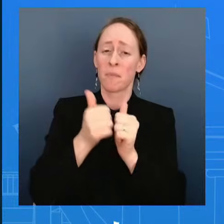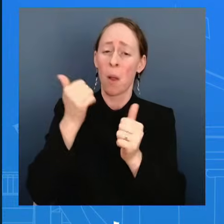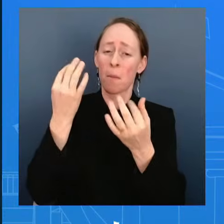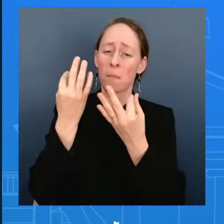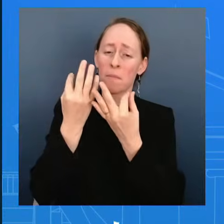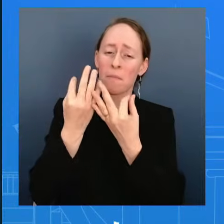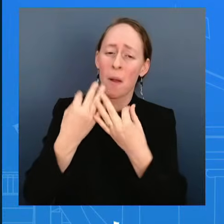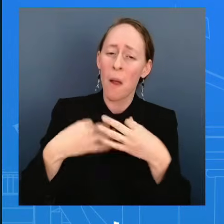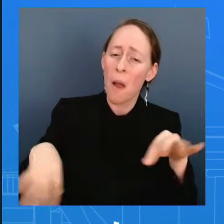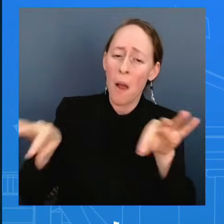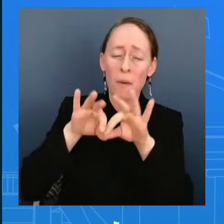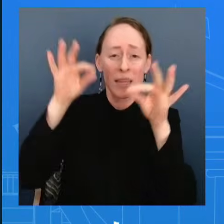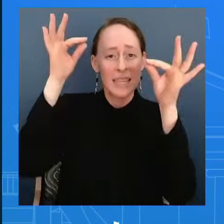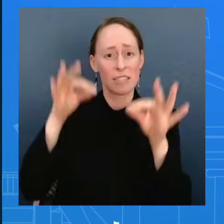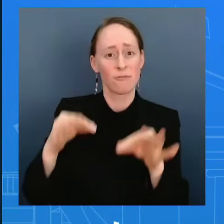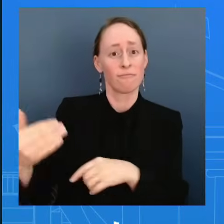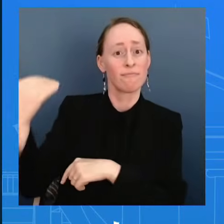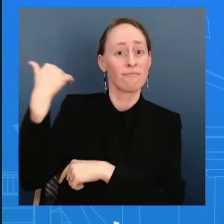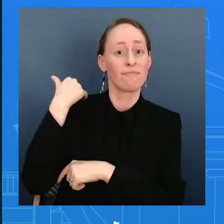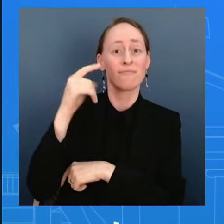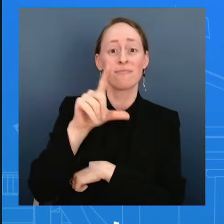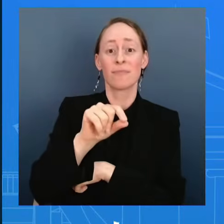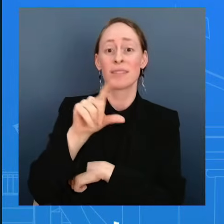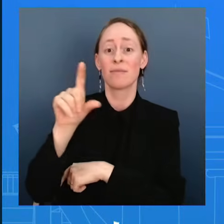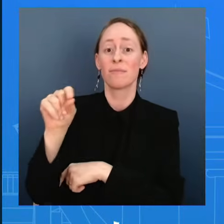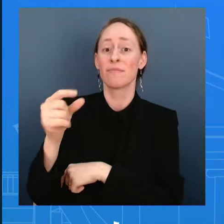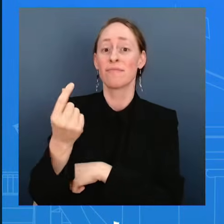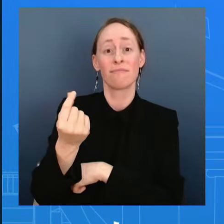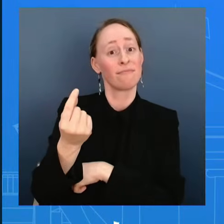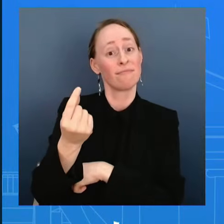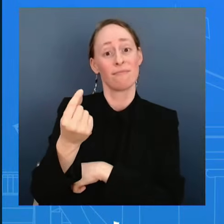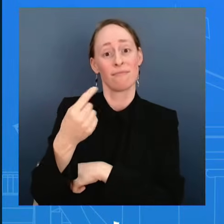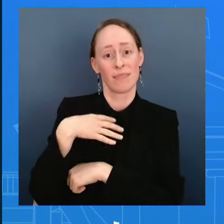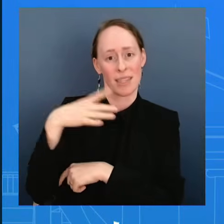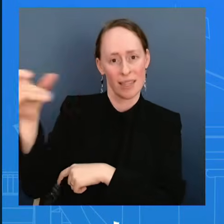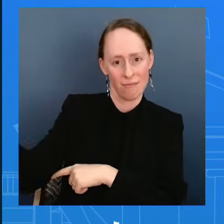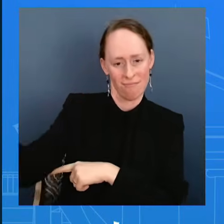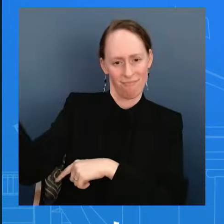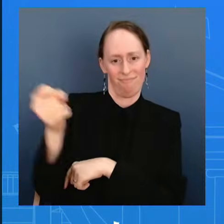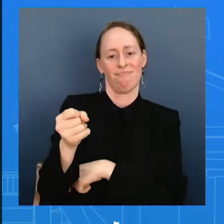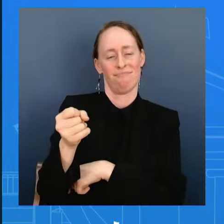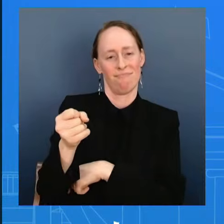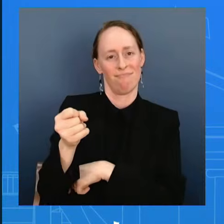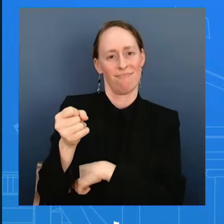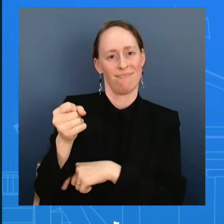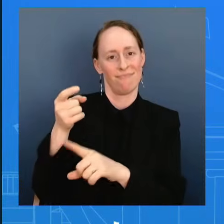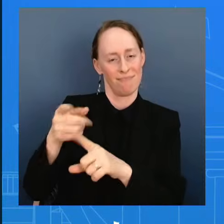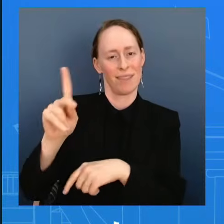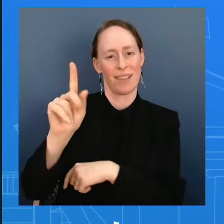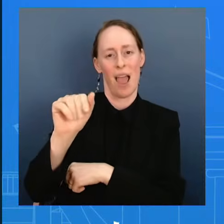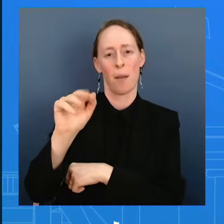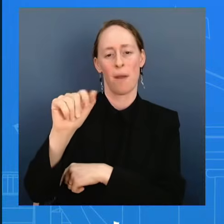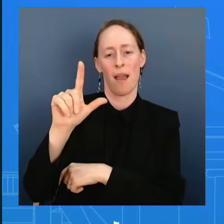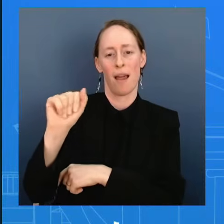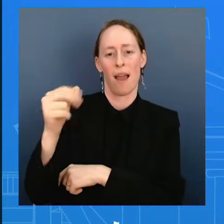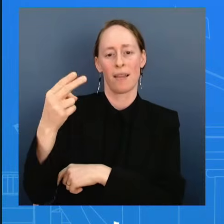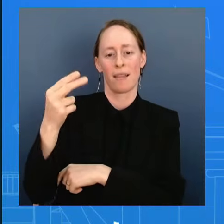but that it reveals deeper concerns about the level of deficits and other sort of potential vulnerabilities.